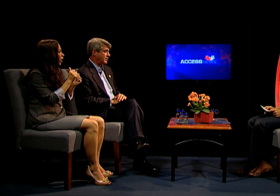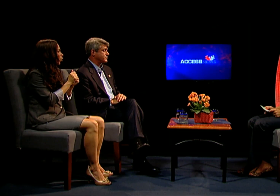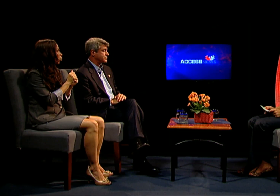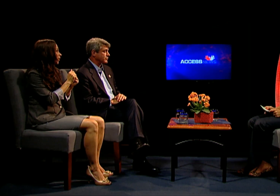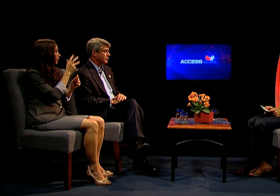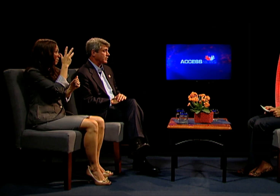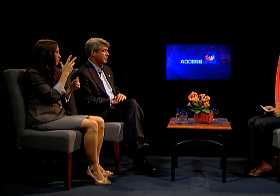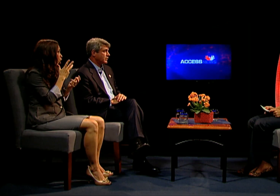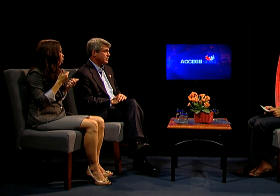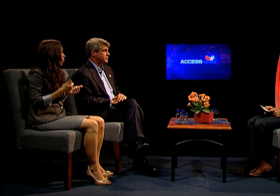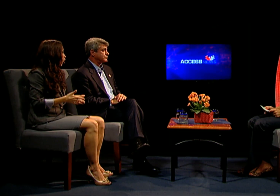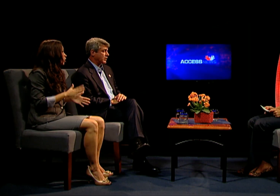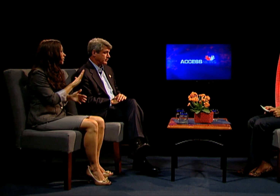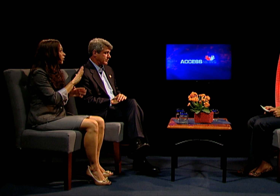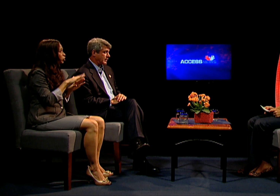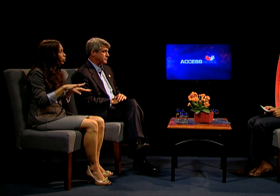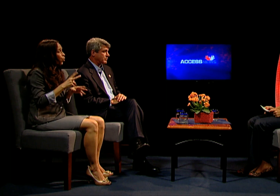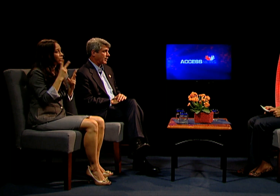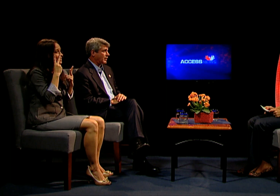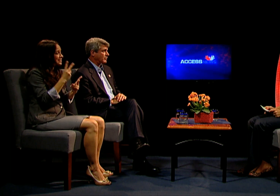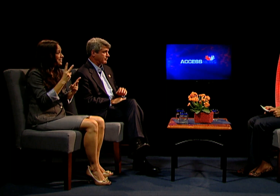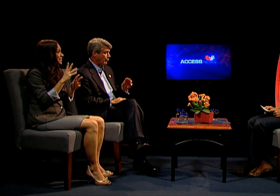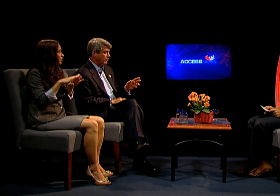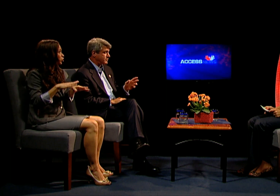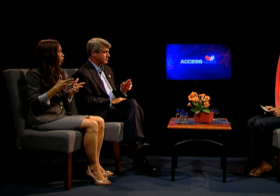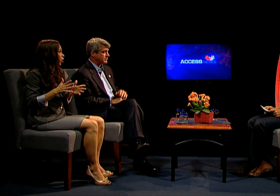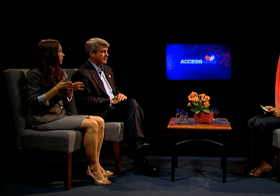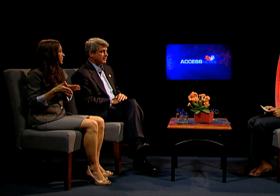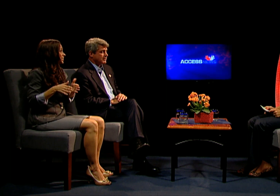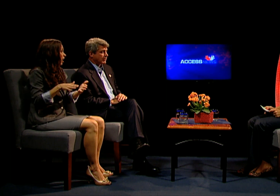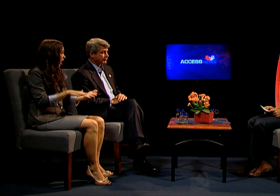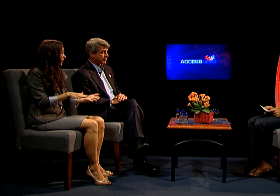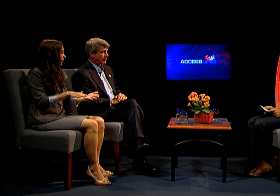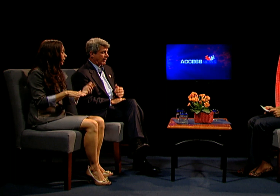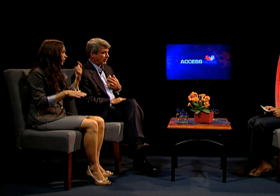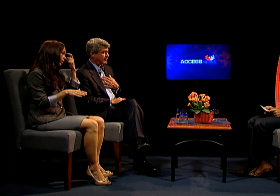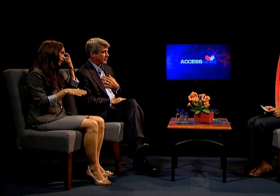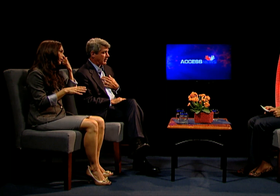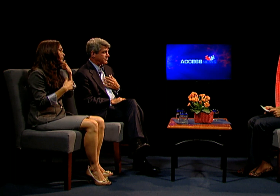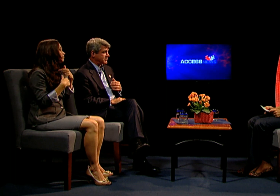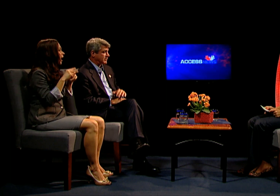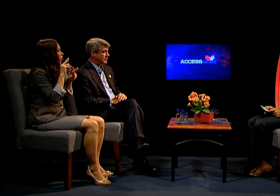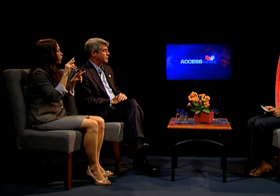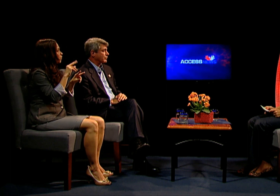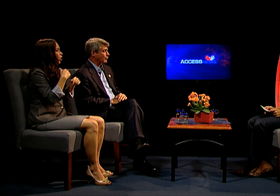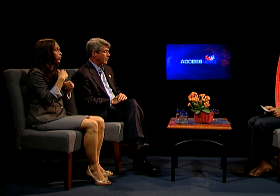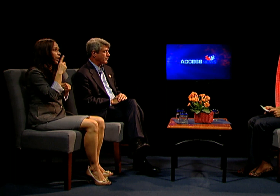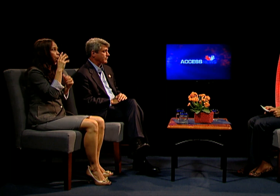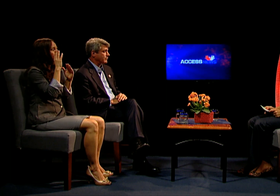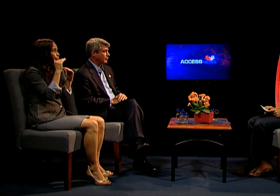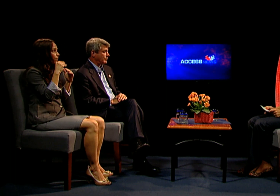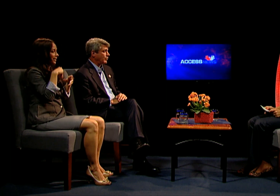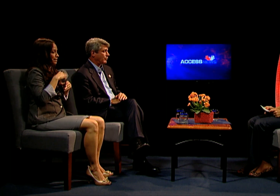THEIR CHILDREN TO CHILDHOOD CANCER. AND I LOOK FORWARD TO, HOPEFULLY IN MY LIFETIME, SEEING A CURE WHERE WE WON'T HAVE